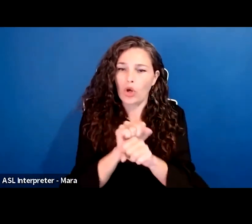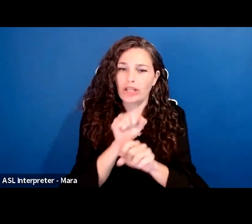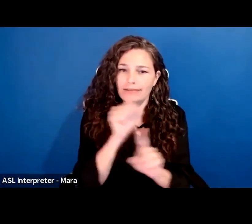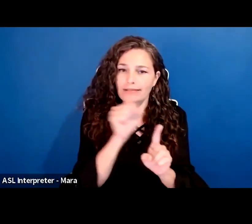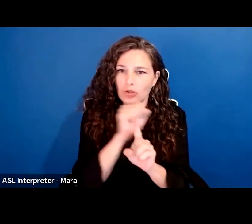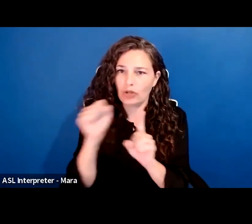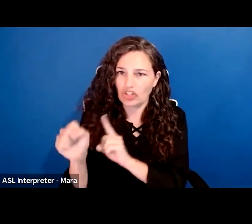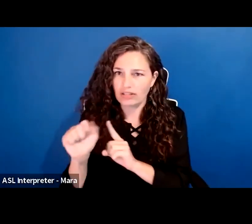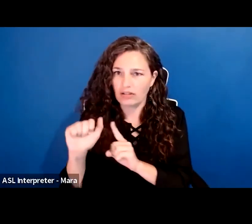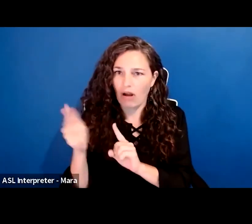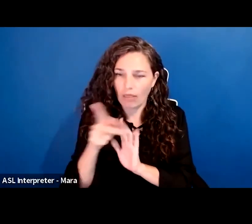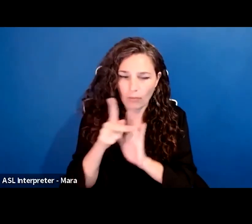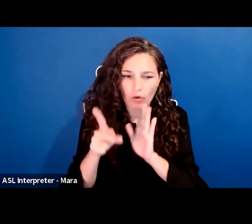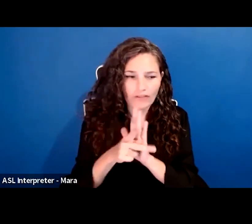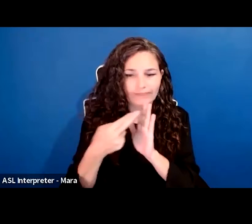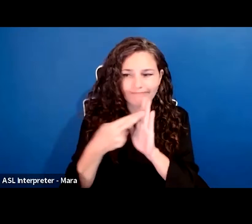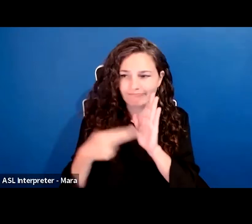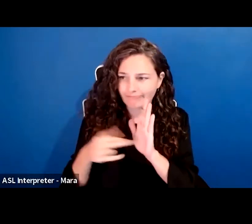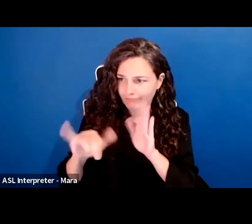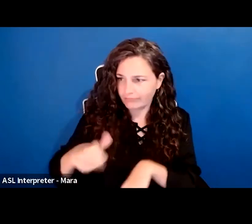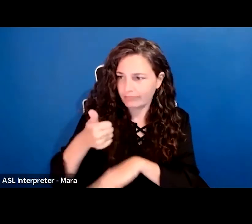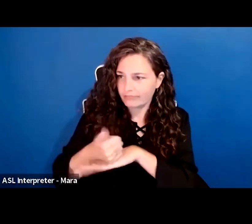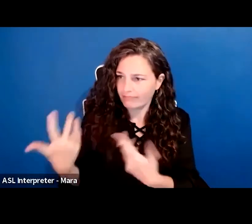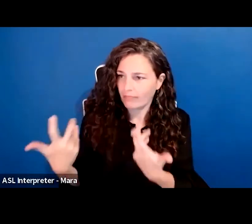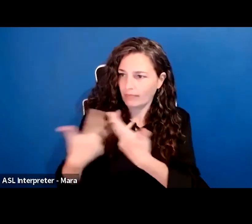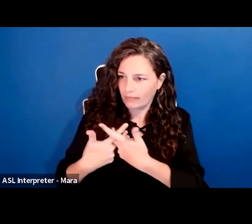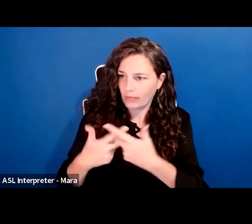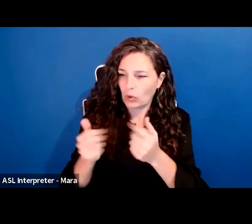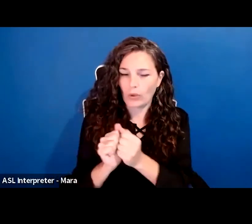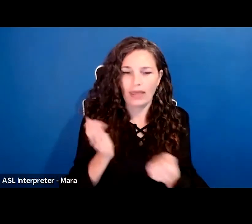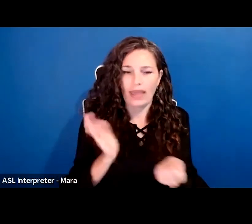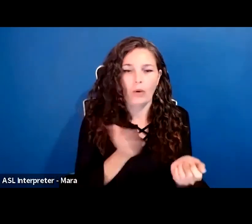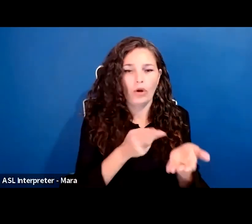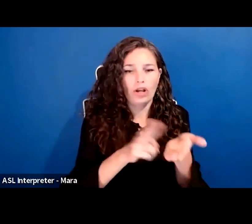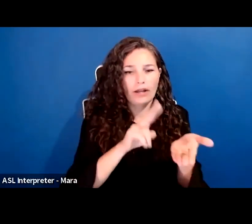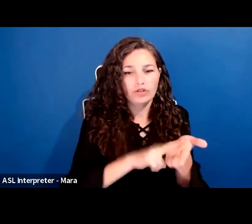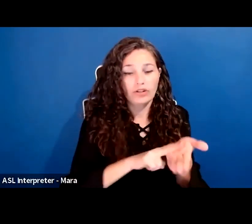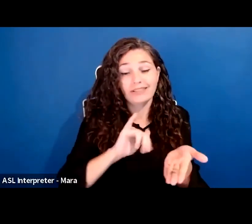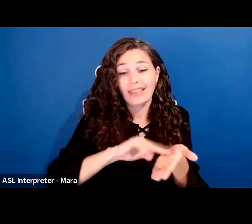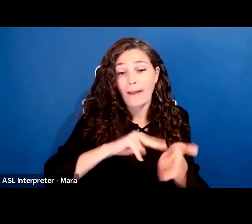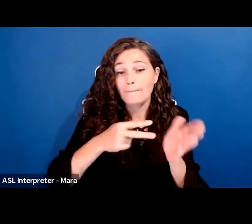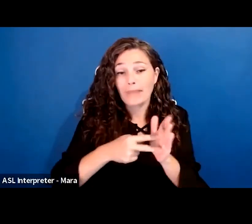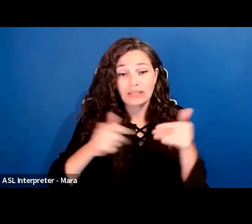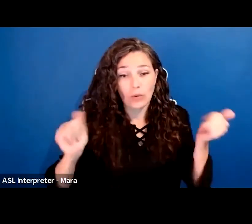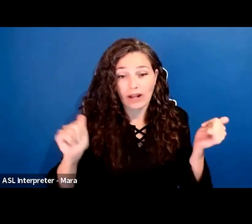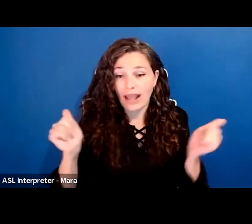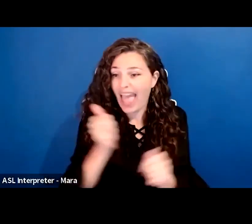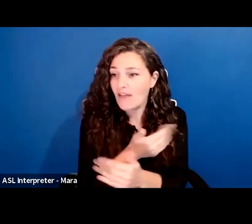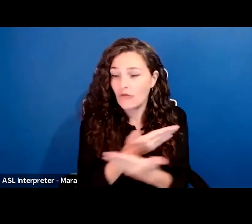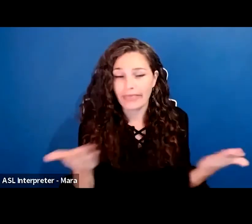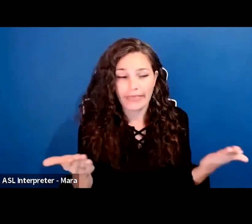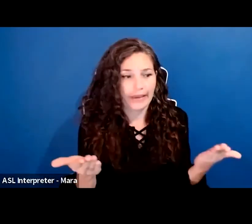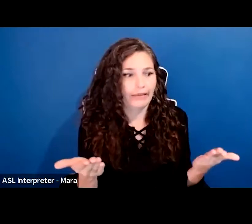and provisions on set are in compliance with our contracts. That means everything from making sure